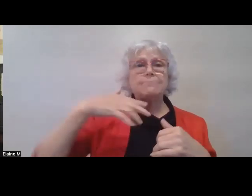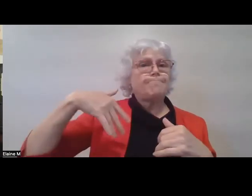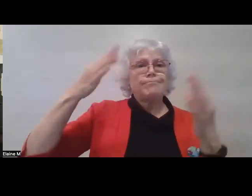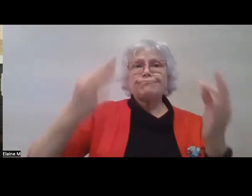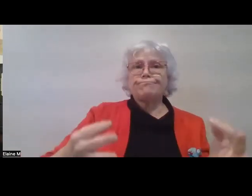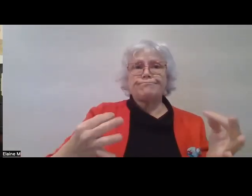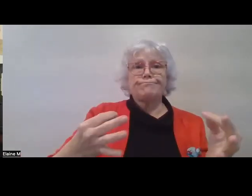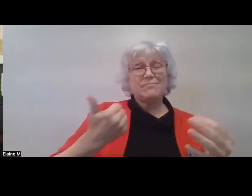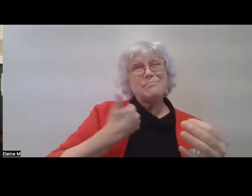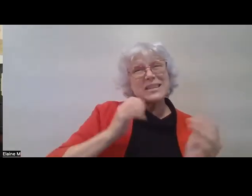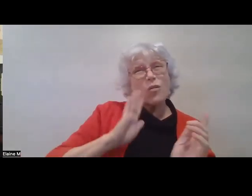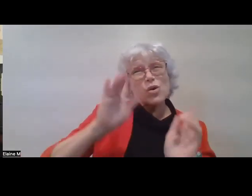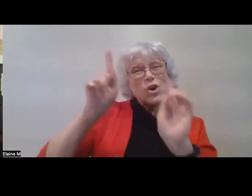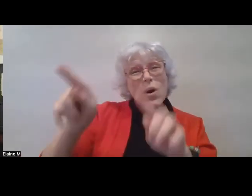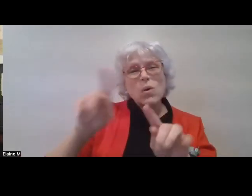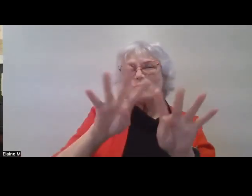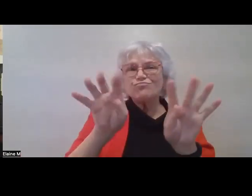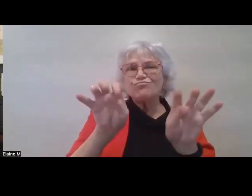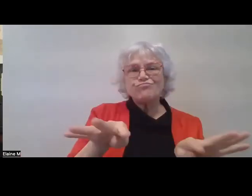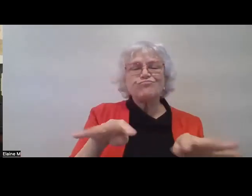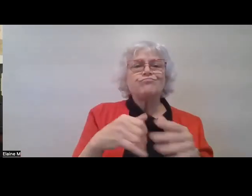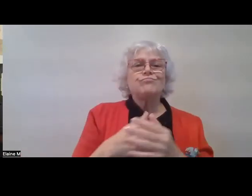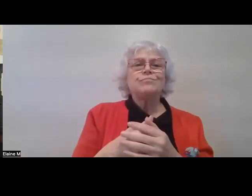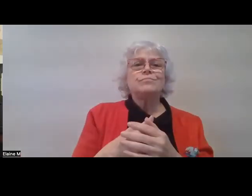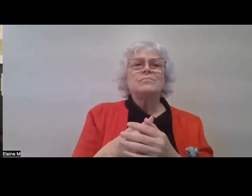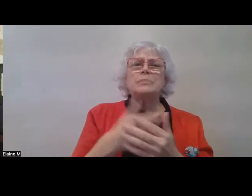if I am going to go, there are a lot of safety concerns for many